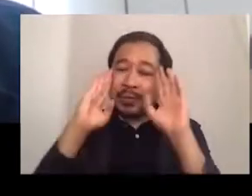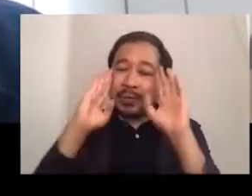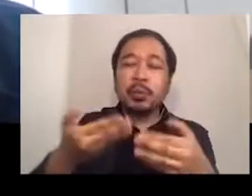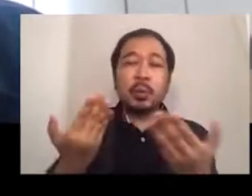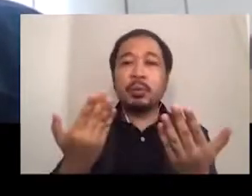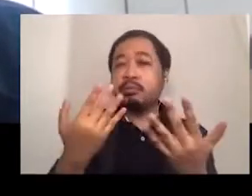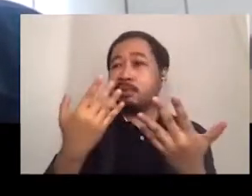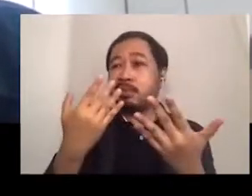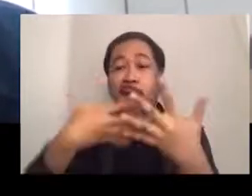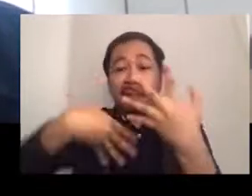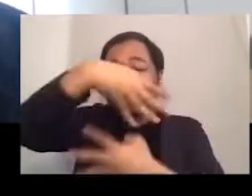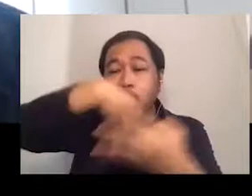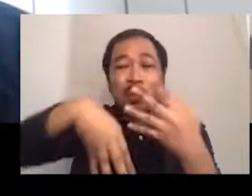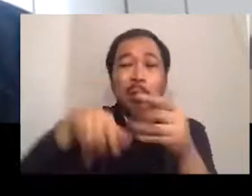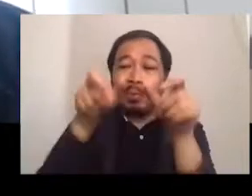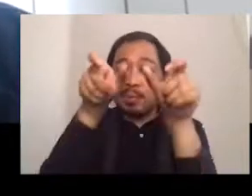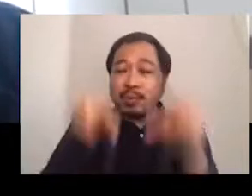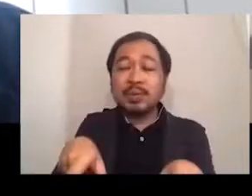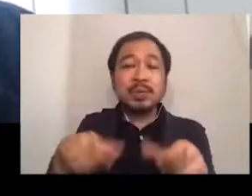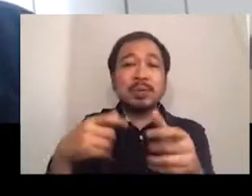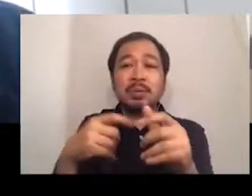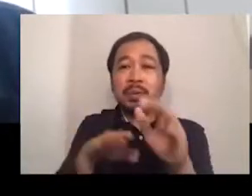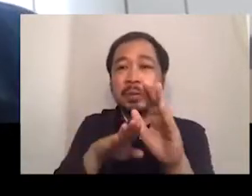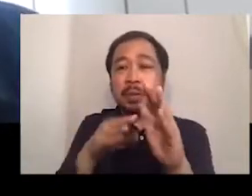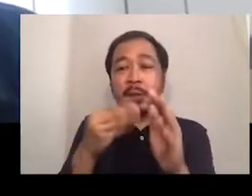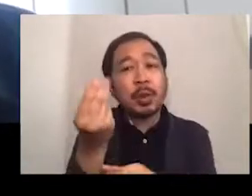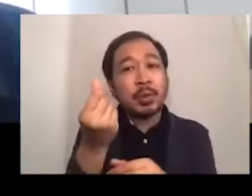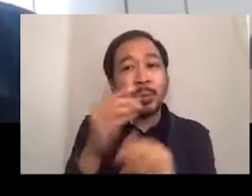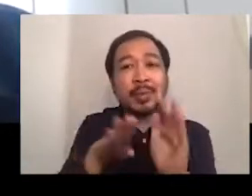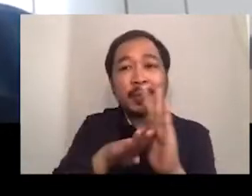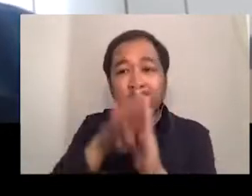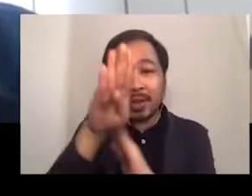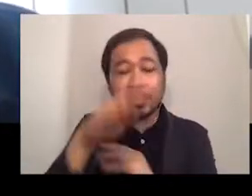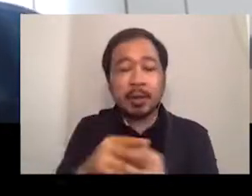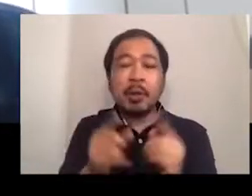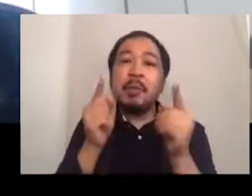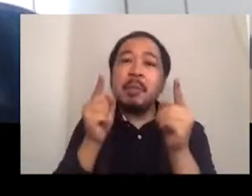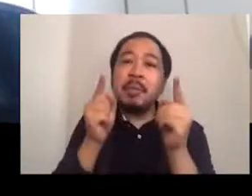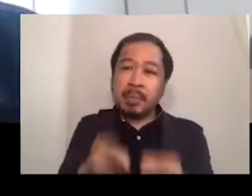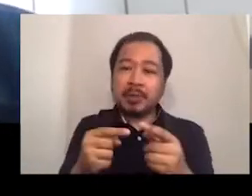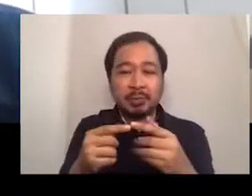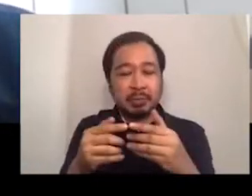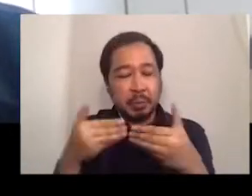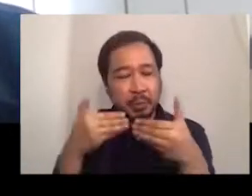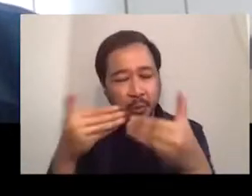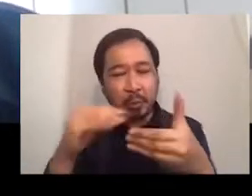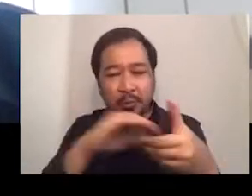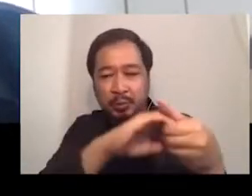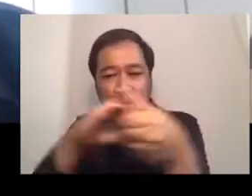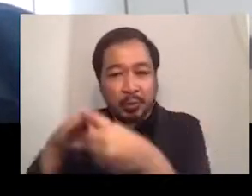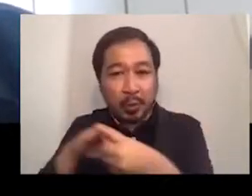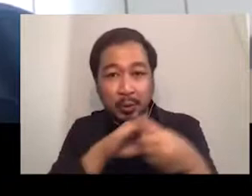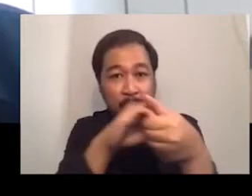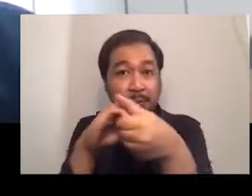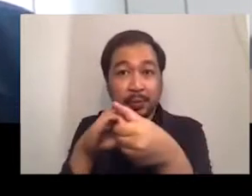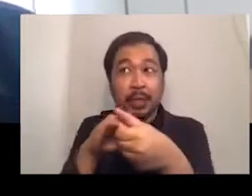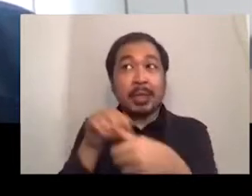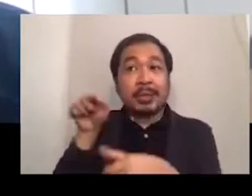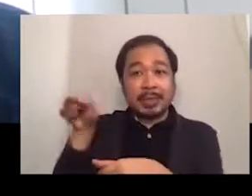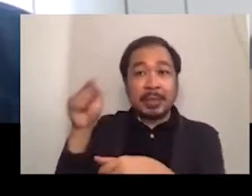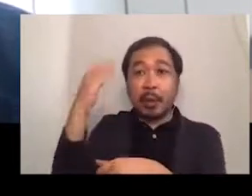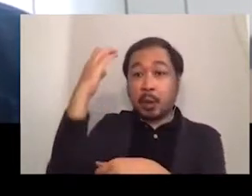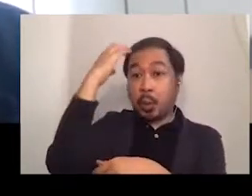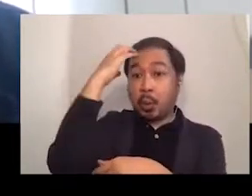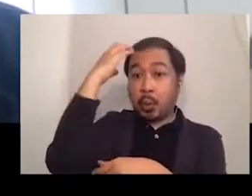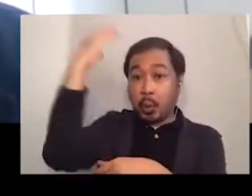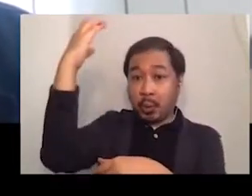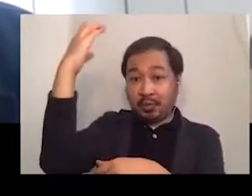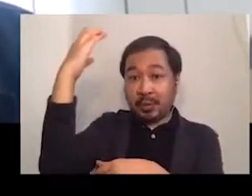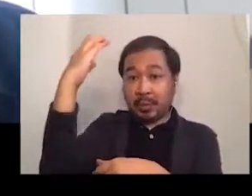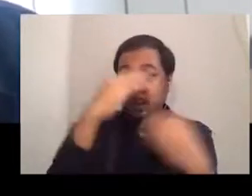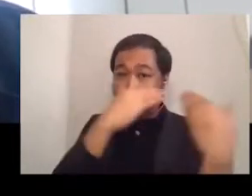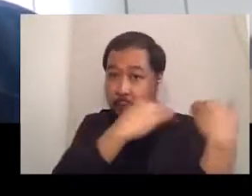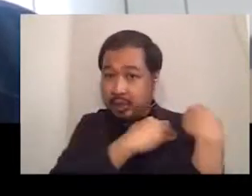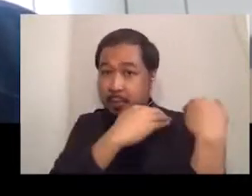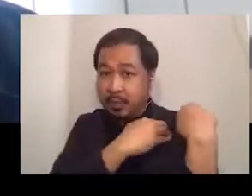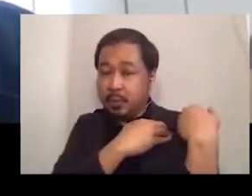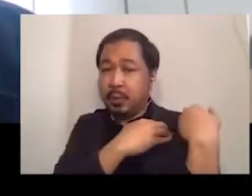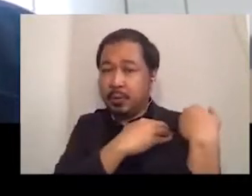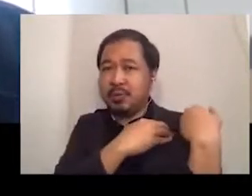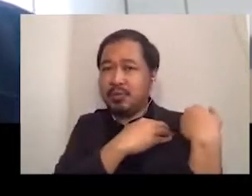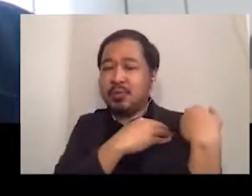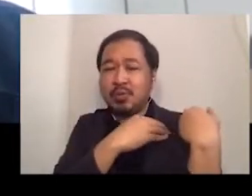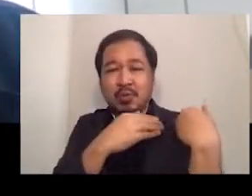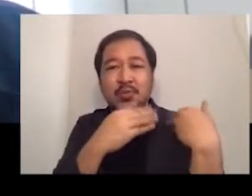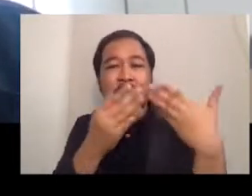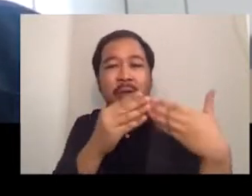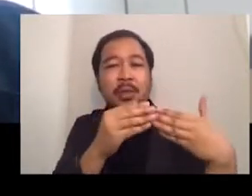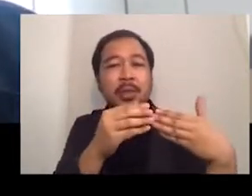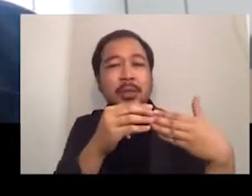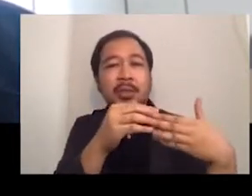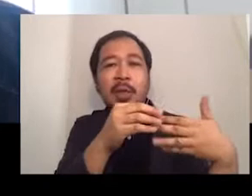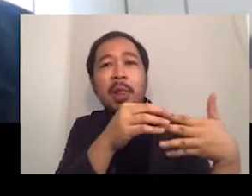So, while the government has the undeniable obligation to take the lead, the government has to involve the entire community, including employees,